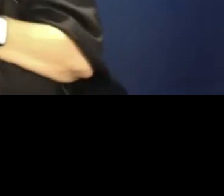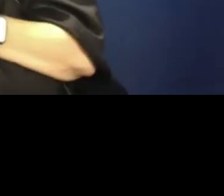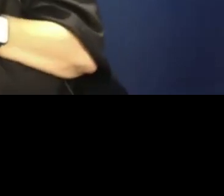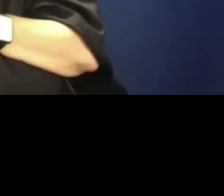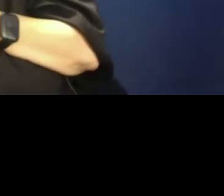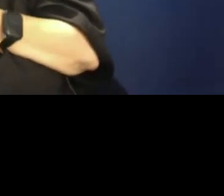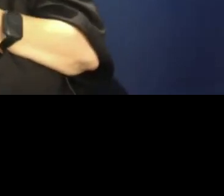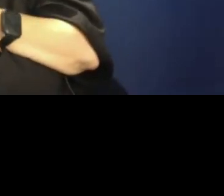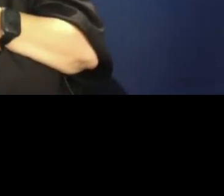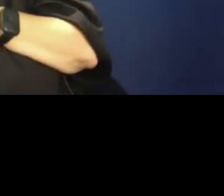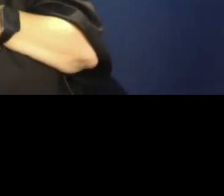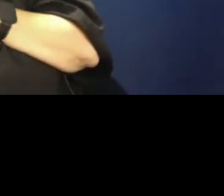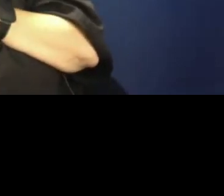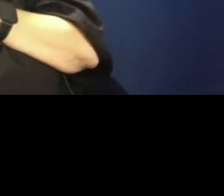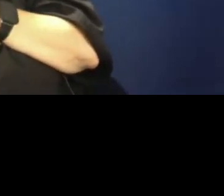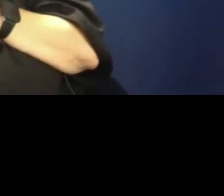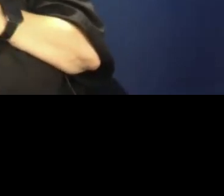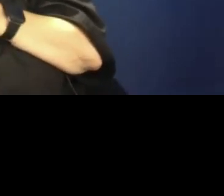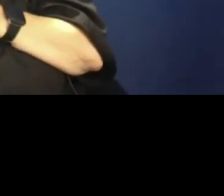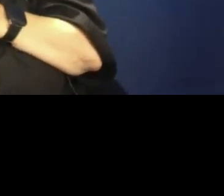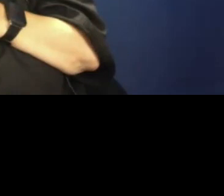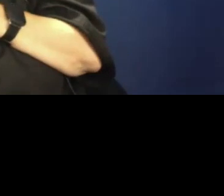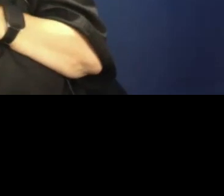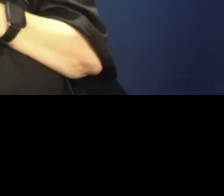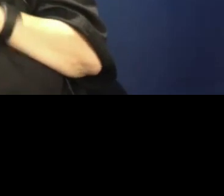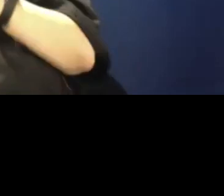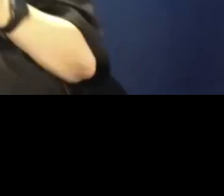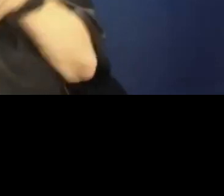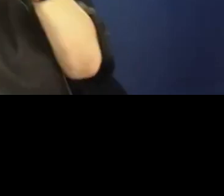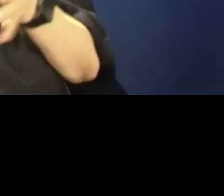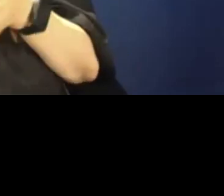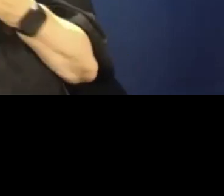But I think as for now, like we'll have to argue that in court. And hopefully it doesn't continue